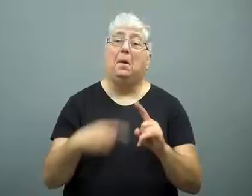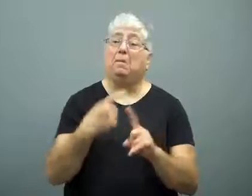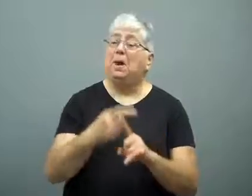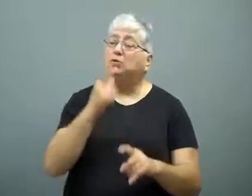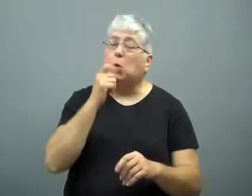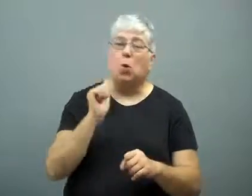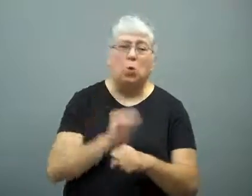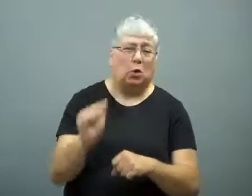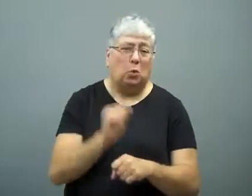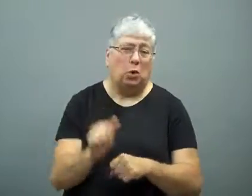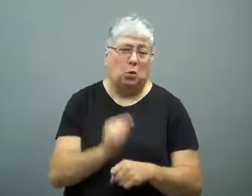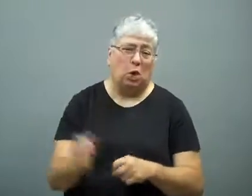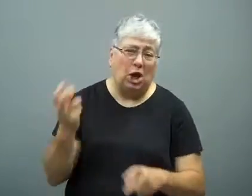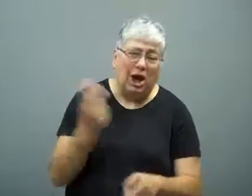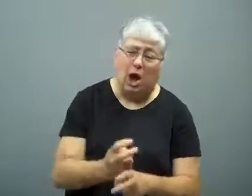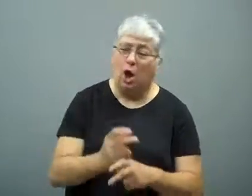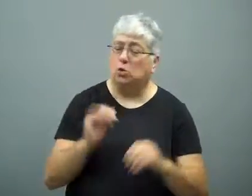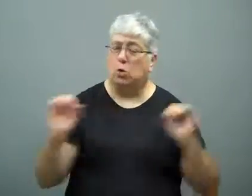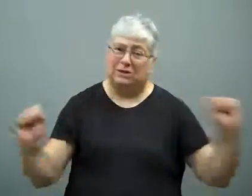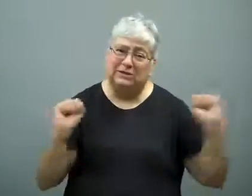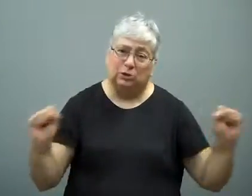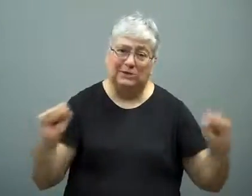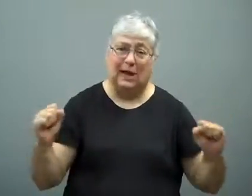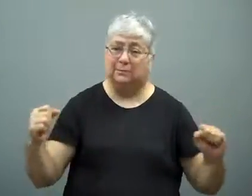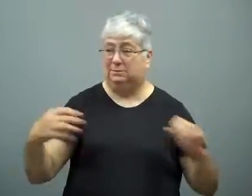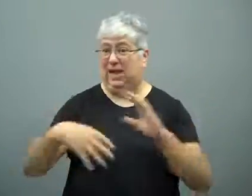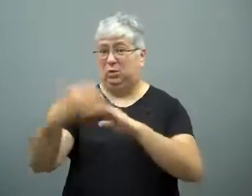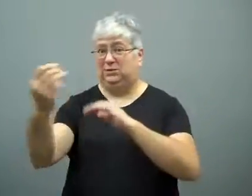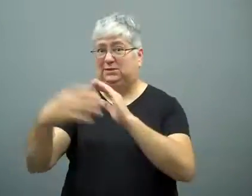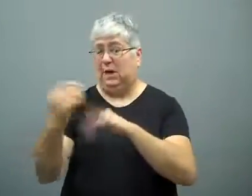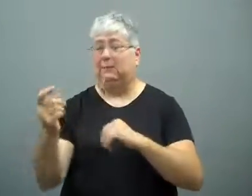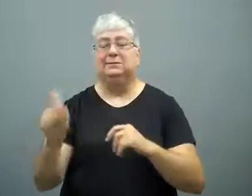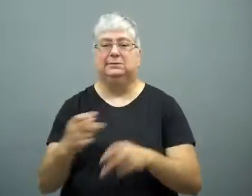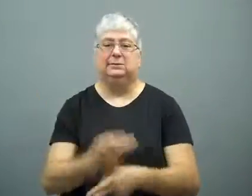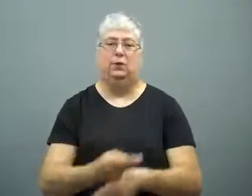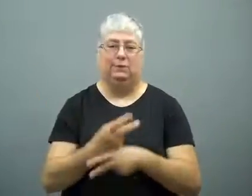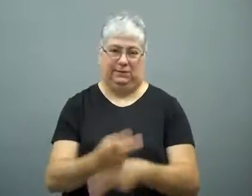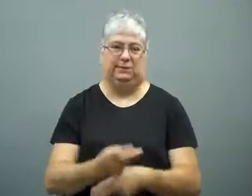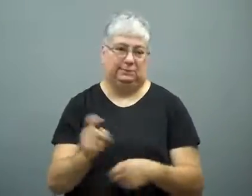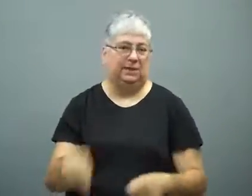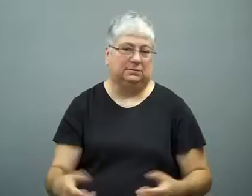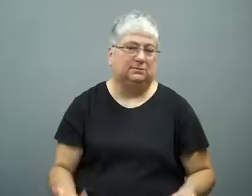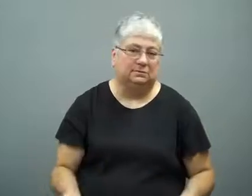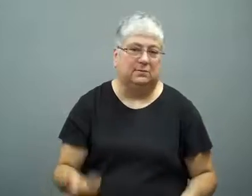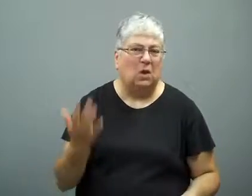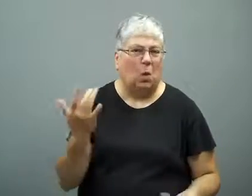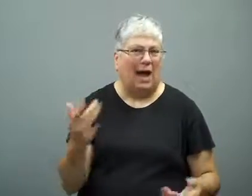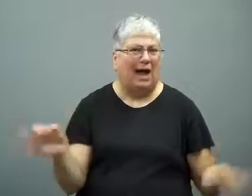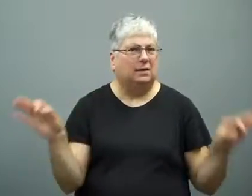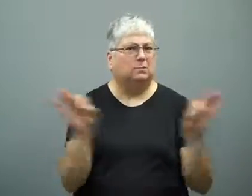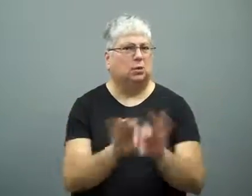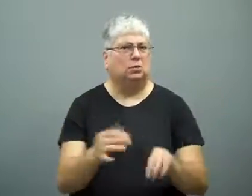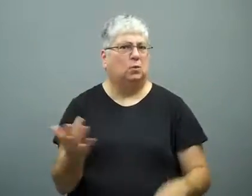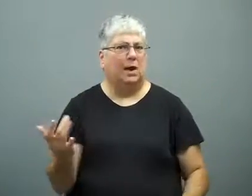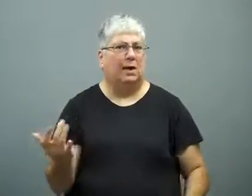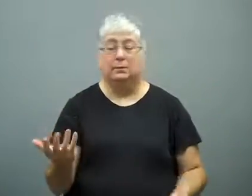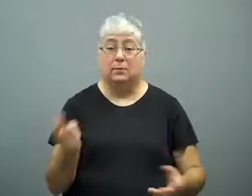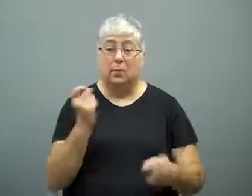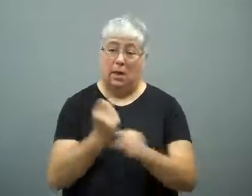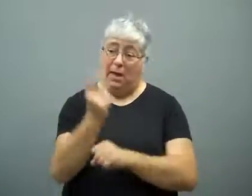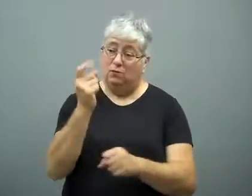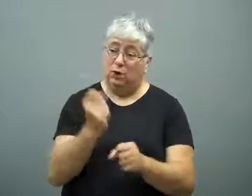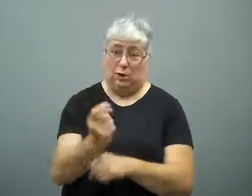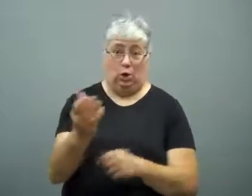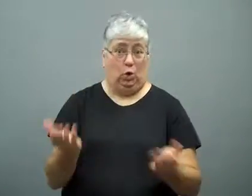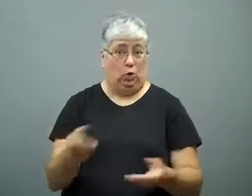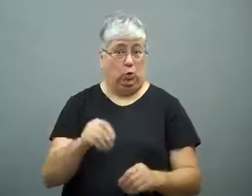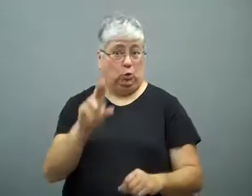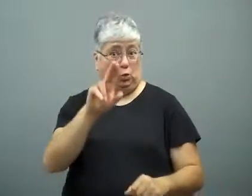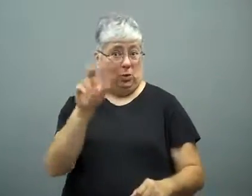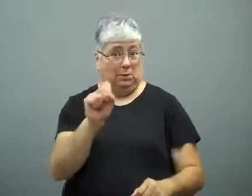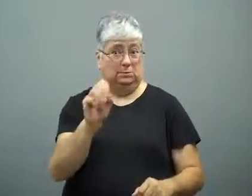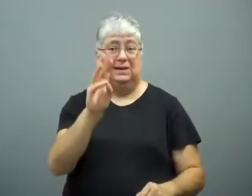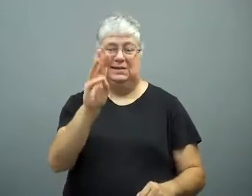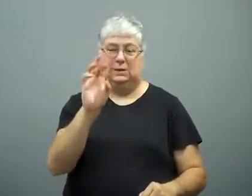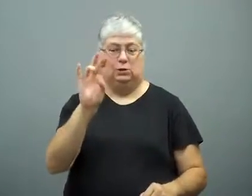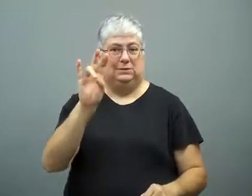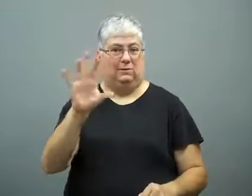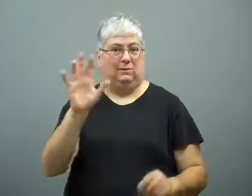Others who need to be careful are those who work or exercise hard outdoors.